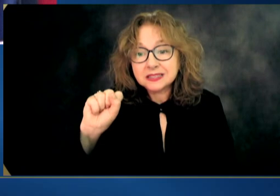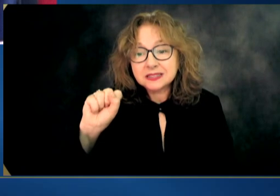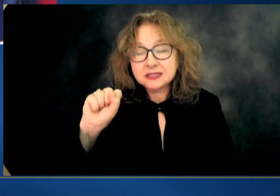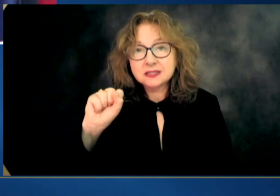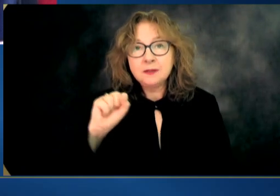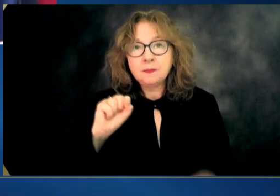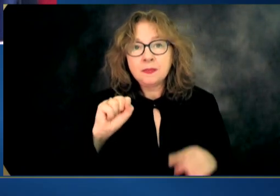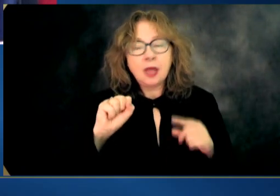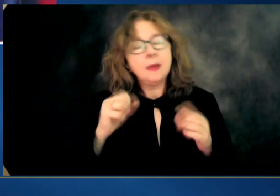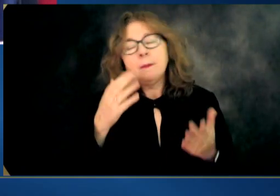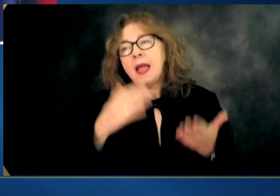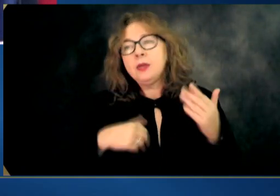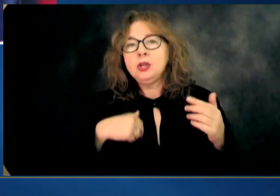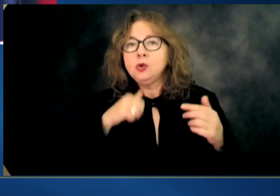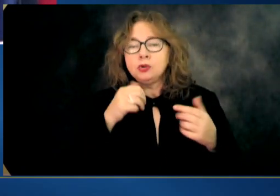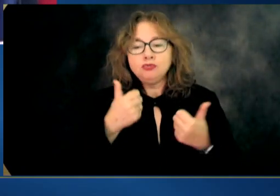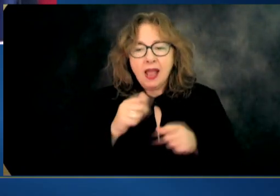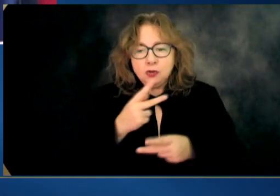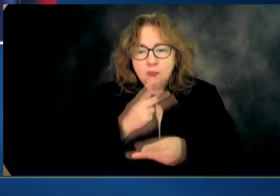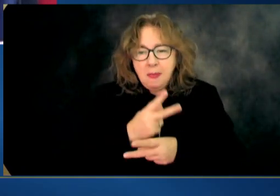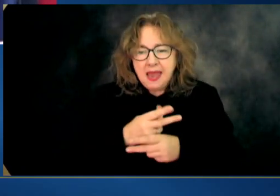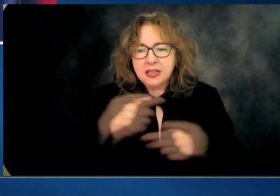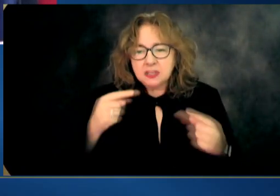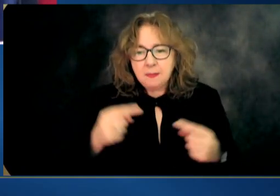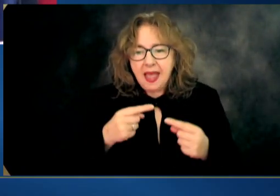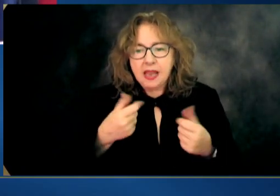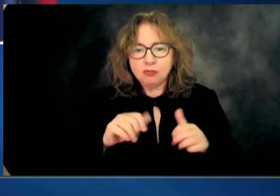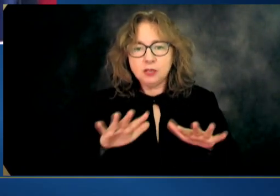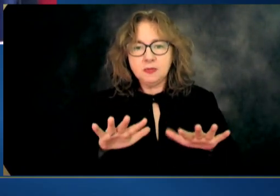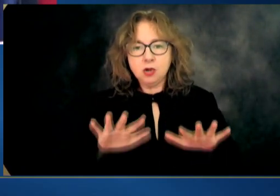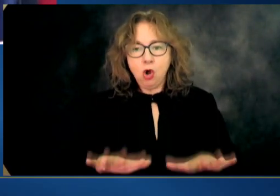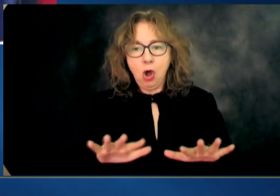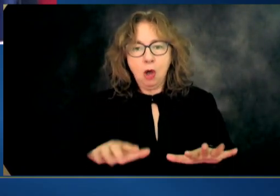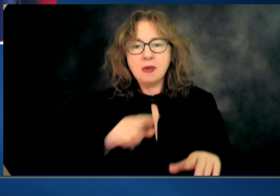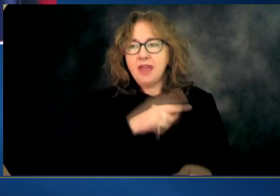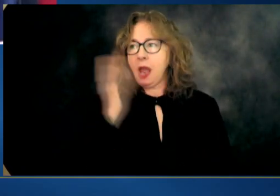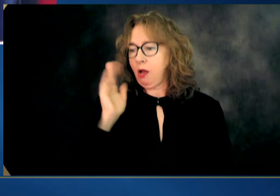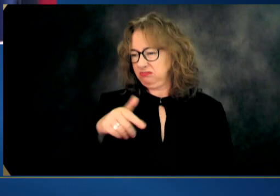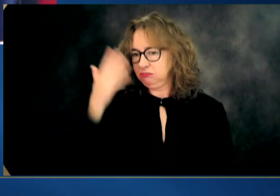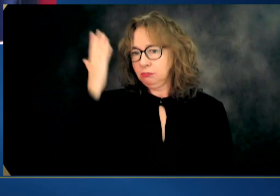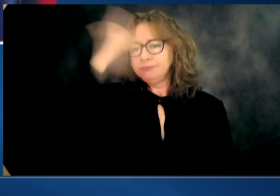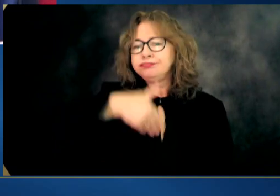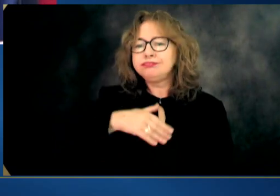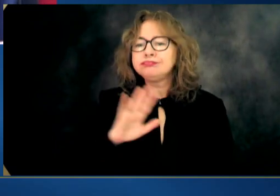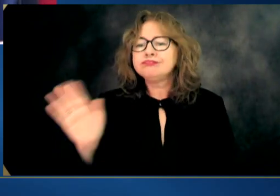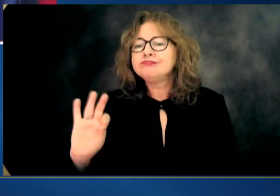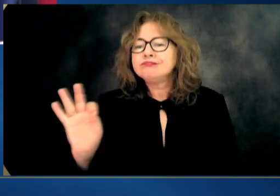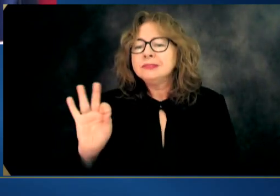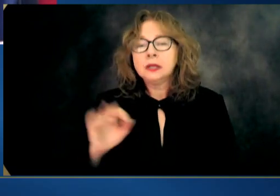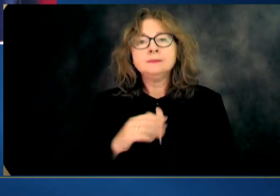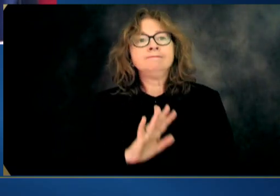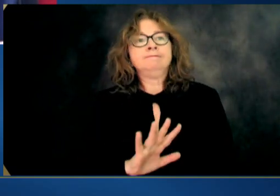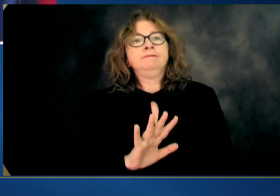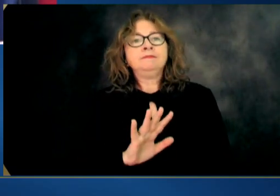because you're trying to manage it by staying as calm as possible. So they actually have support or